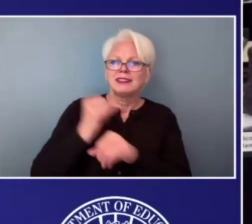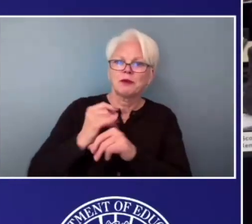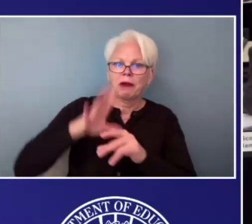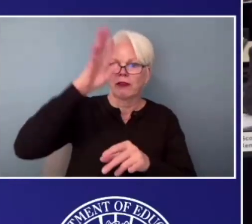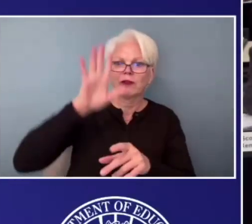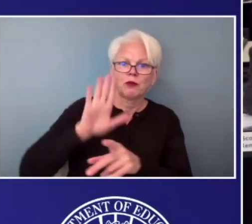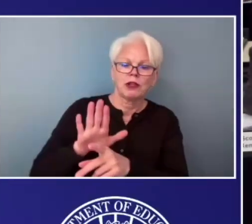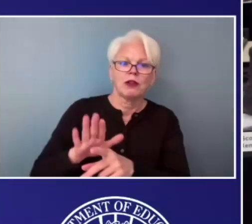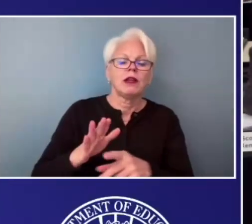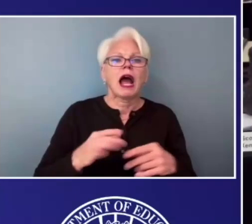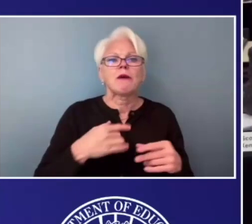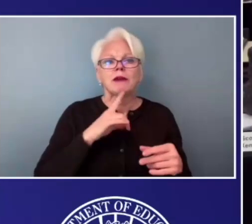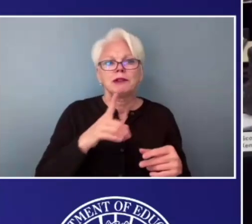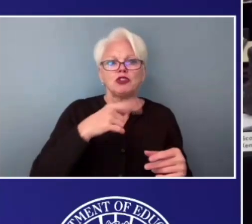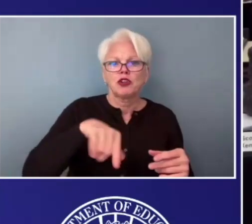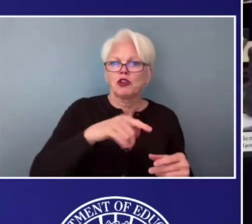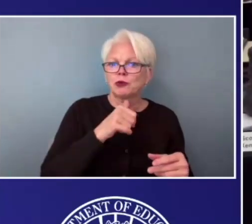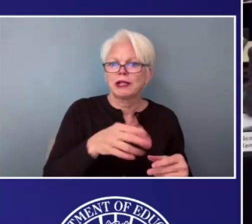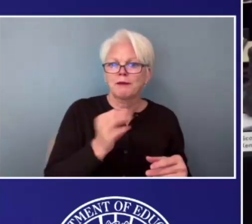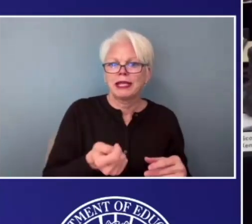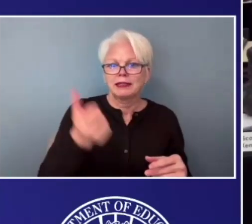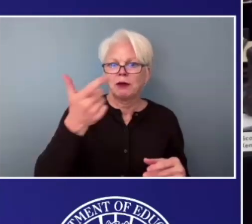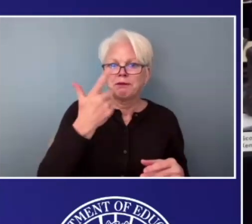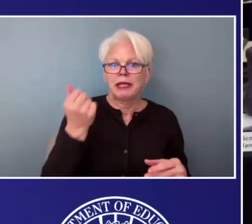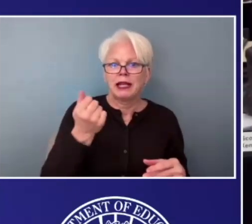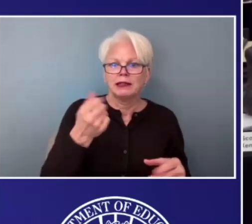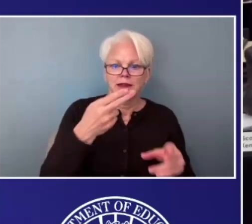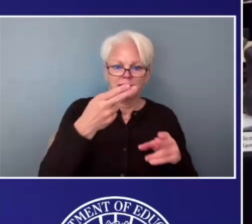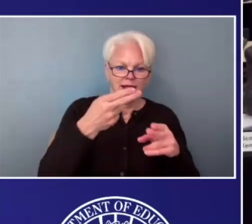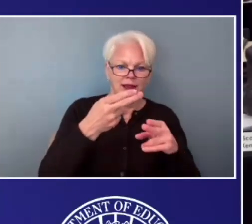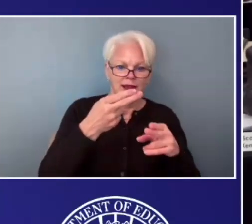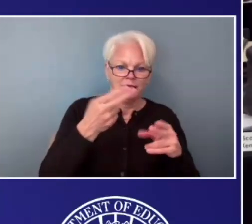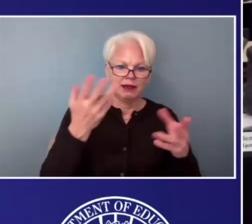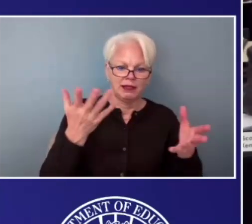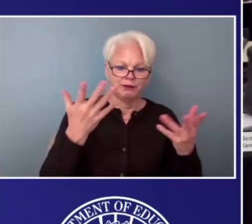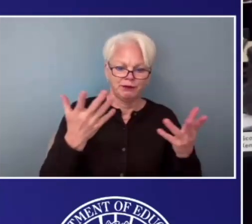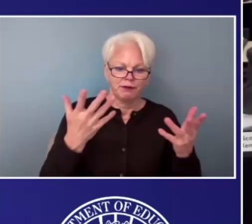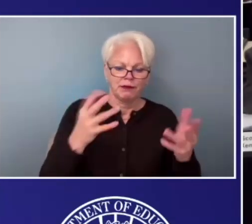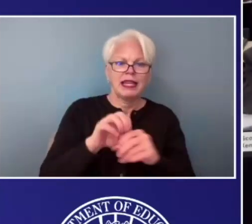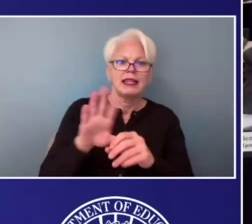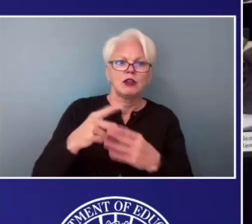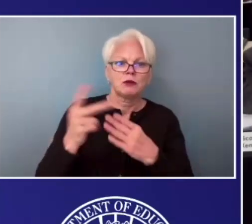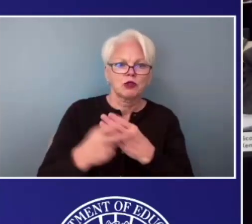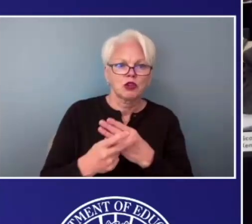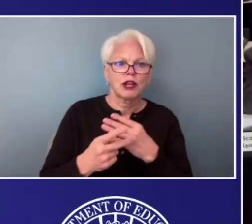going to be excluded or -- because they don't specifically in their program or in, in their degrees